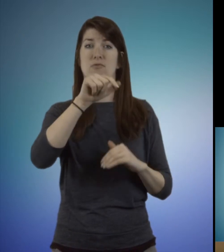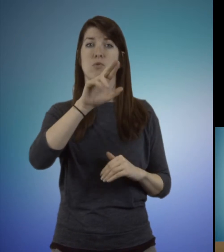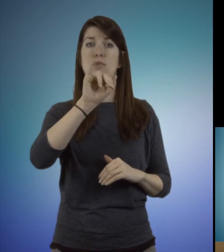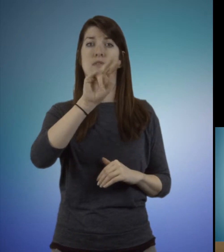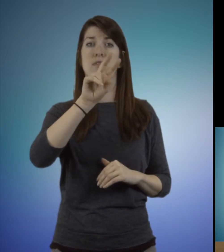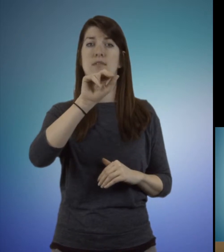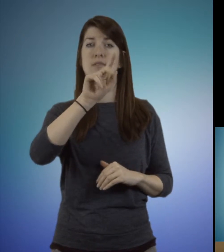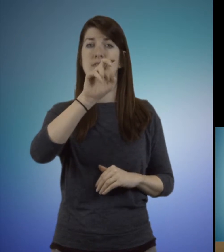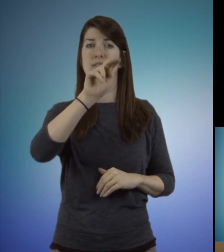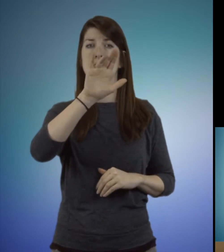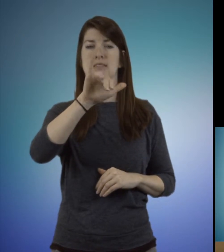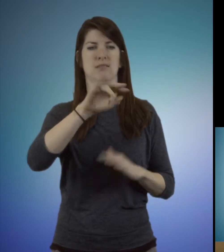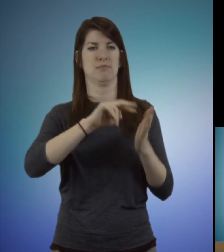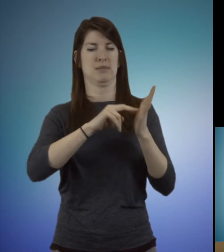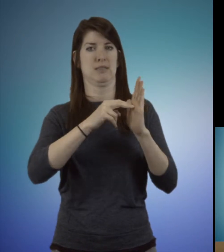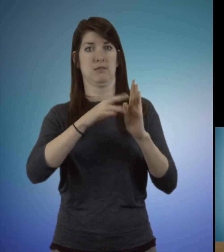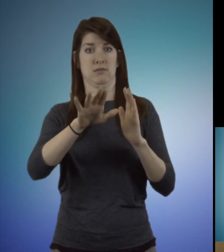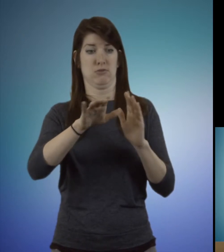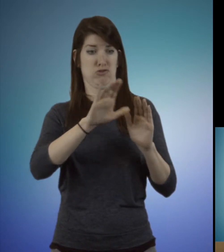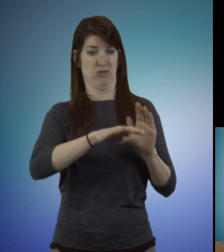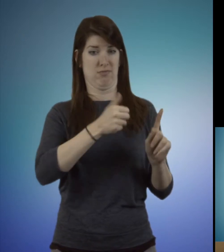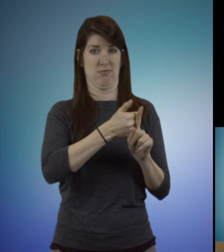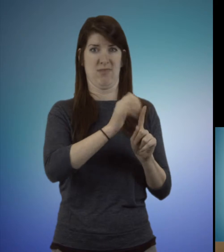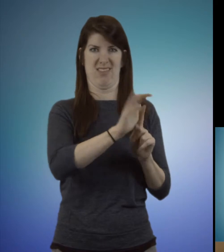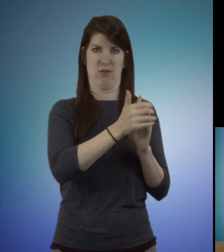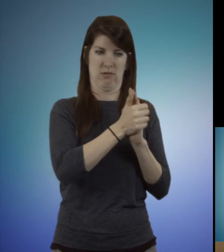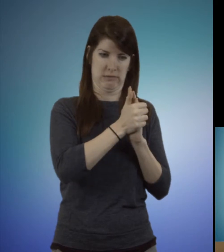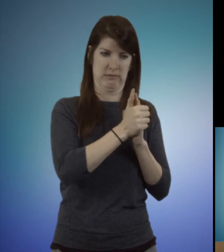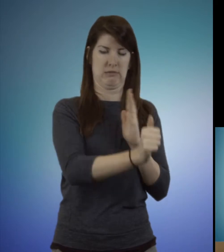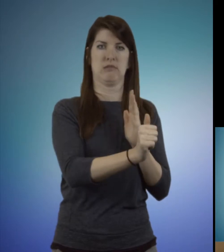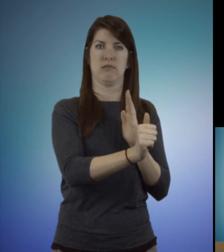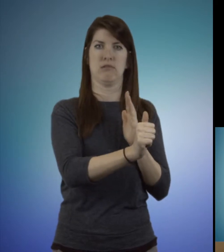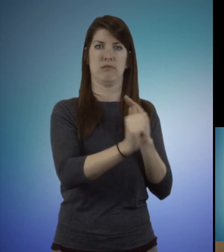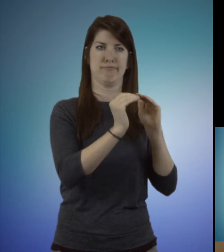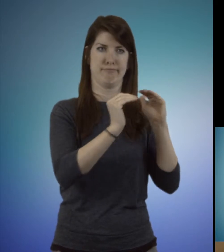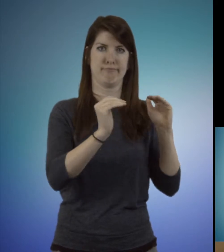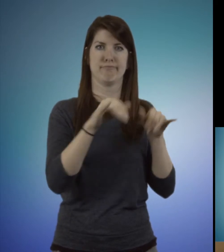which refers to a child's skill level when compared to same-age peers.